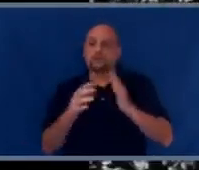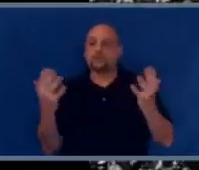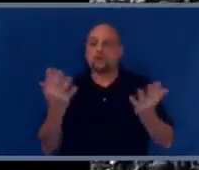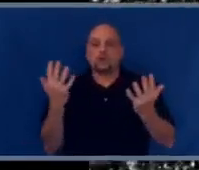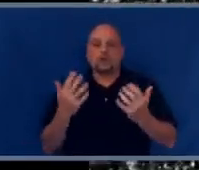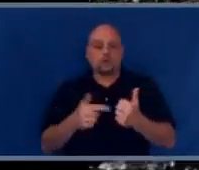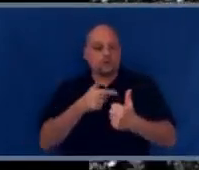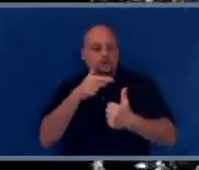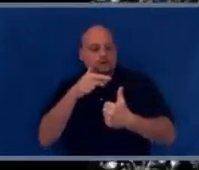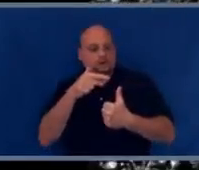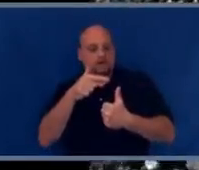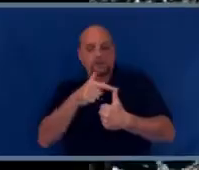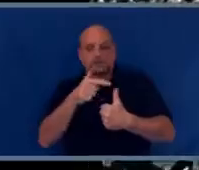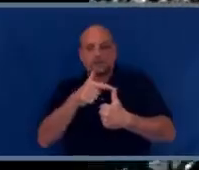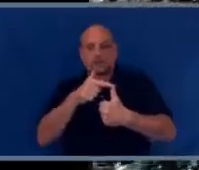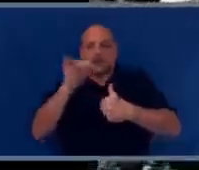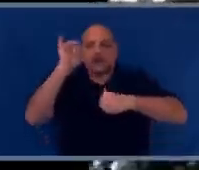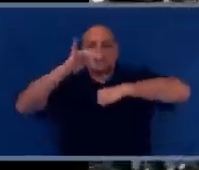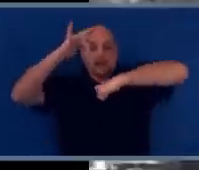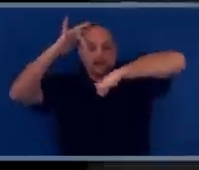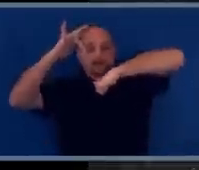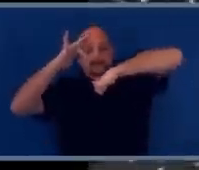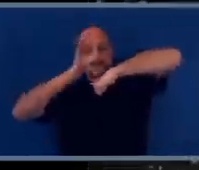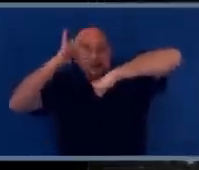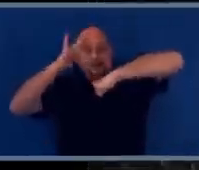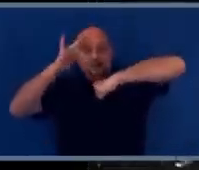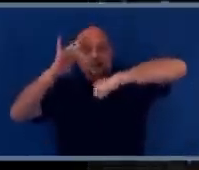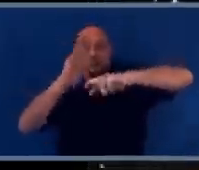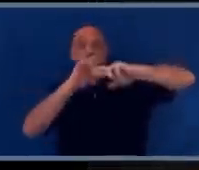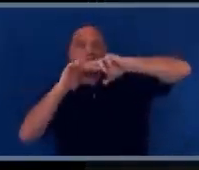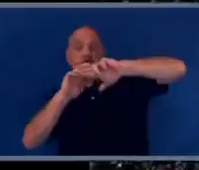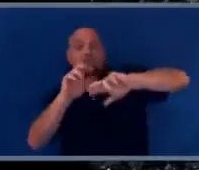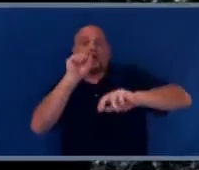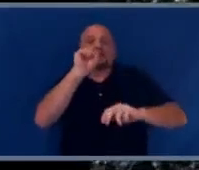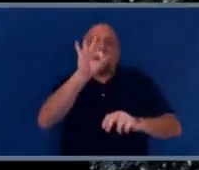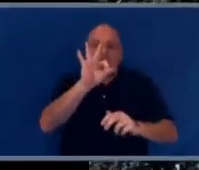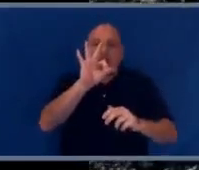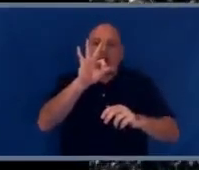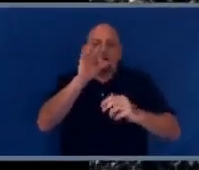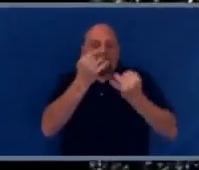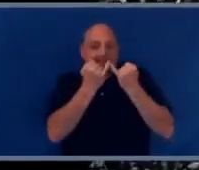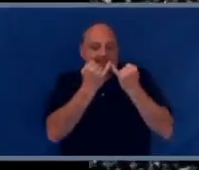RESPONSE, HEAD TO THE SURFACE, AND THE RESPONSE OF THE SURFACE ITSELF.